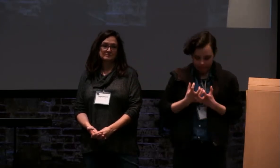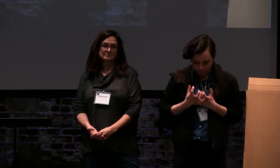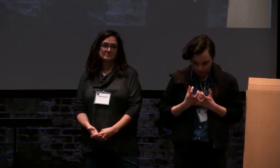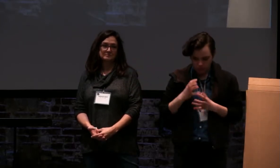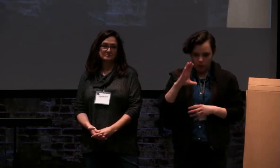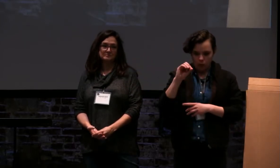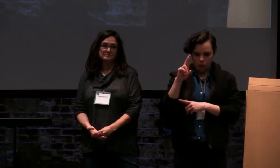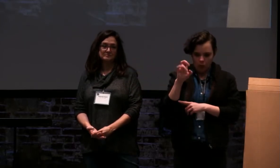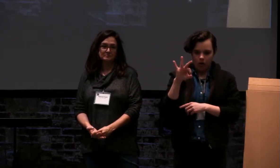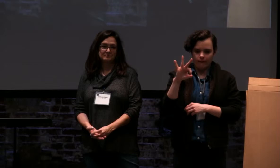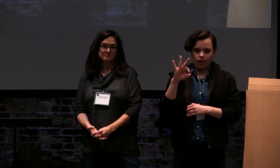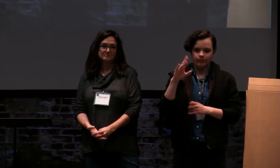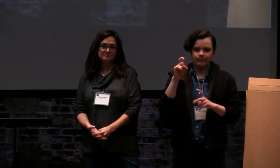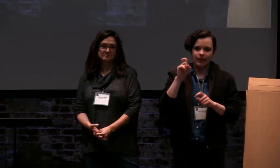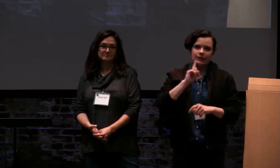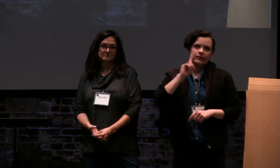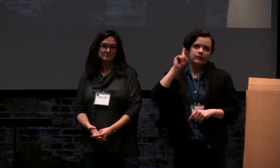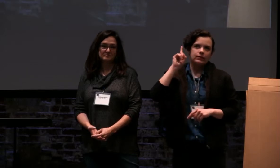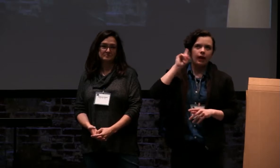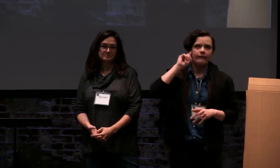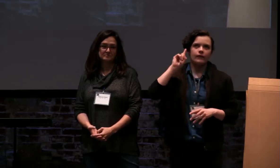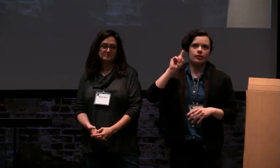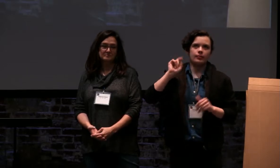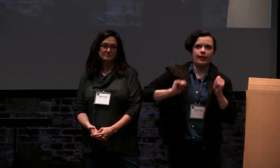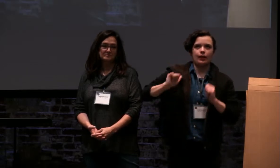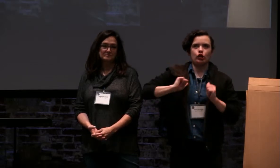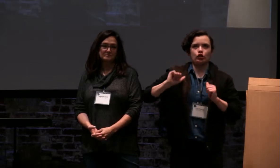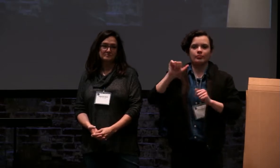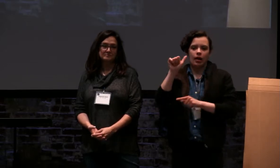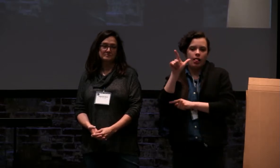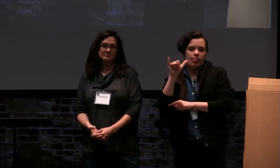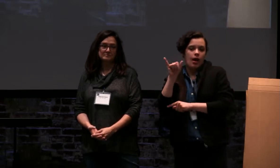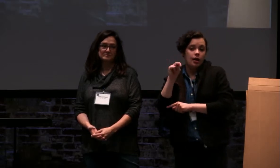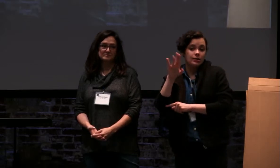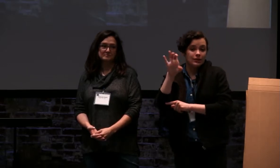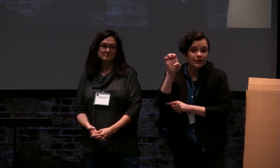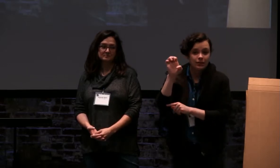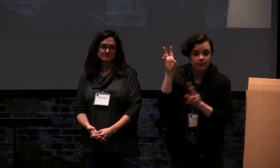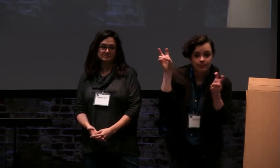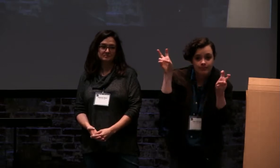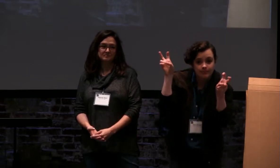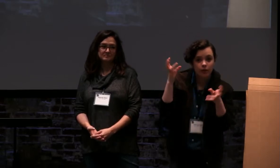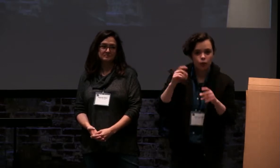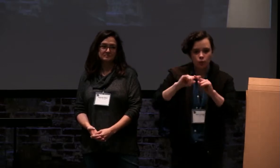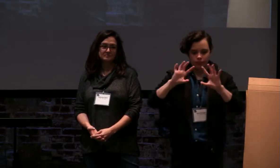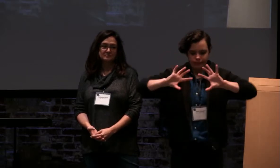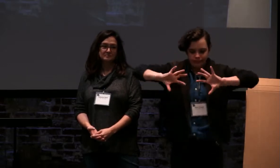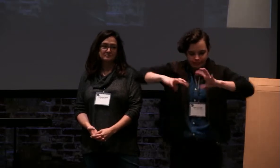to disseminate resources beyond our core. There are individuals who are deaf,